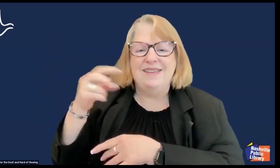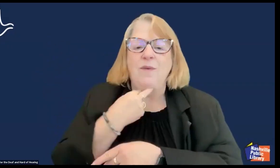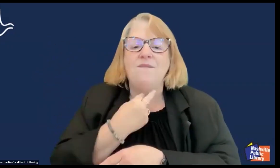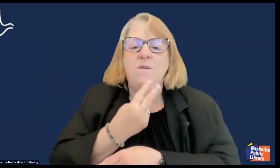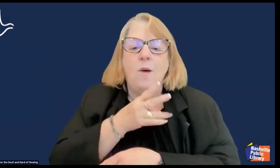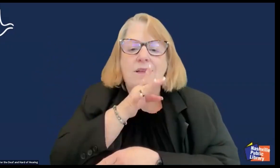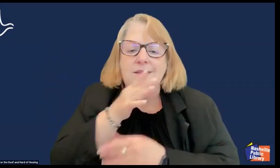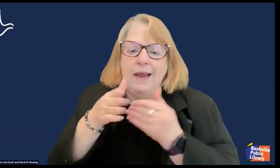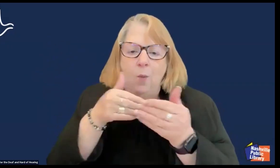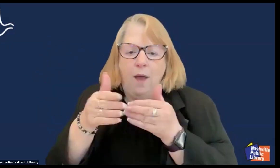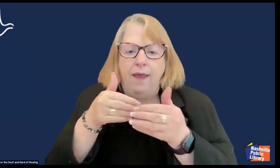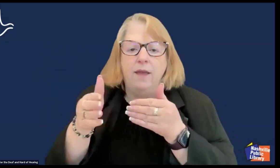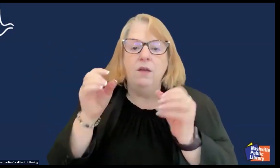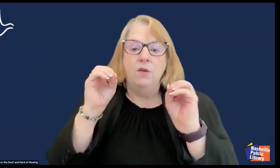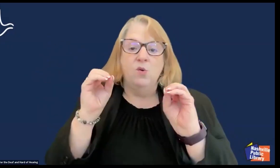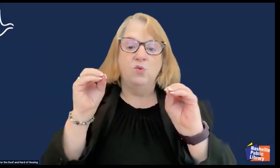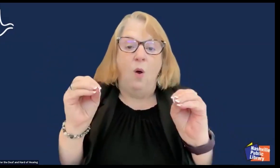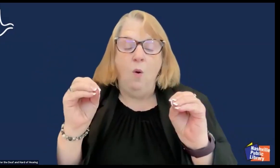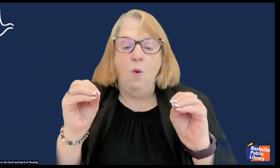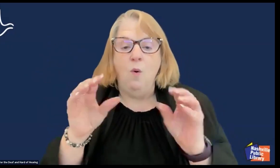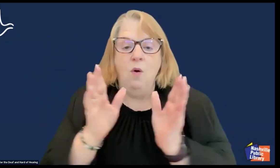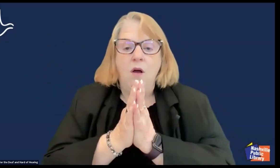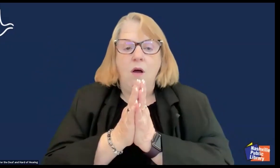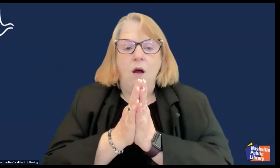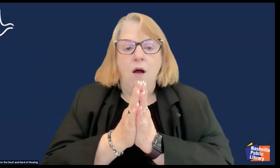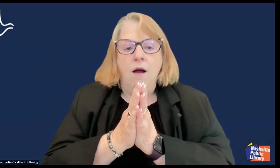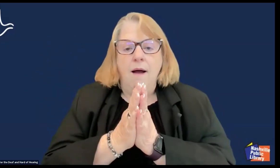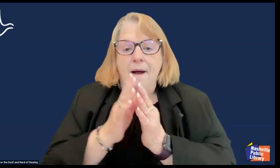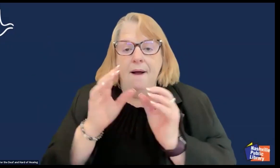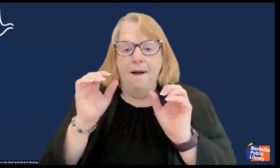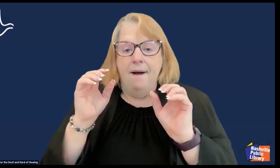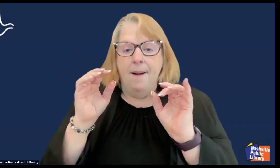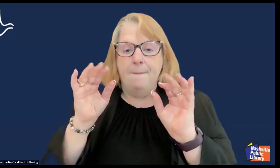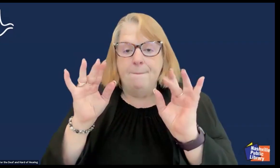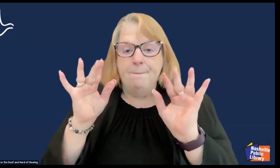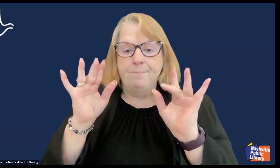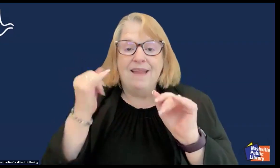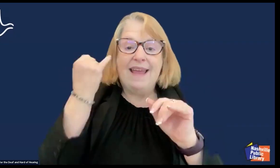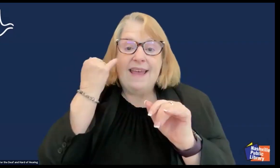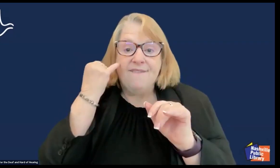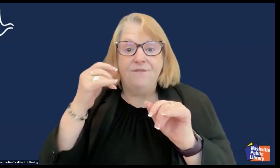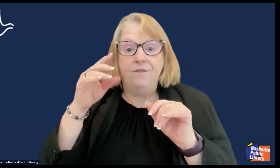at the bottom of the Zoom link. Dr. Charleen will be using sign language during the presentation.